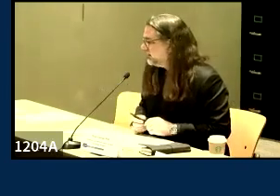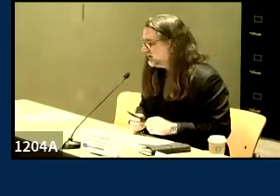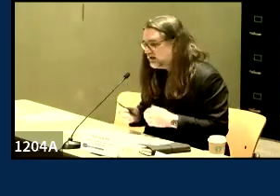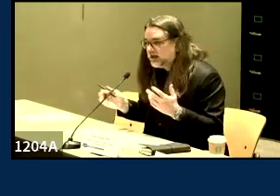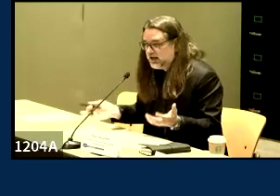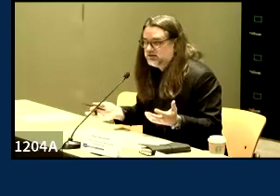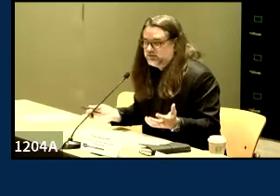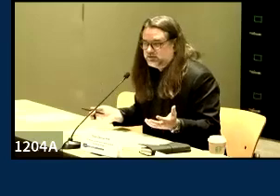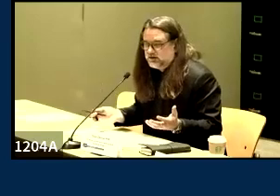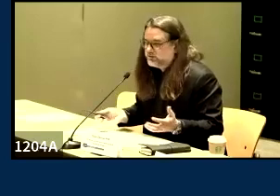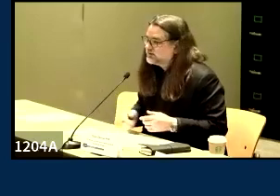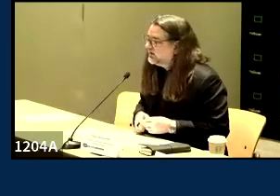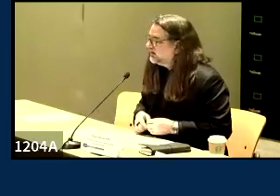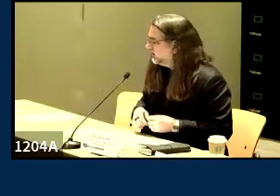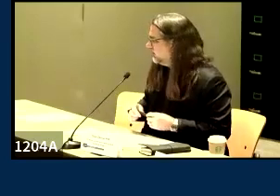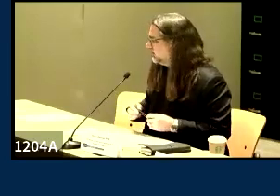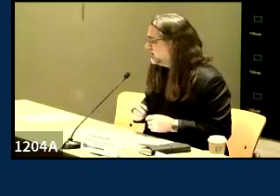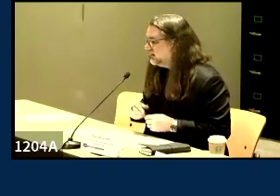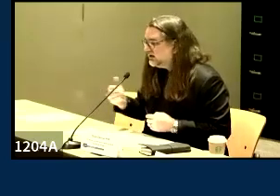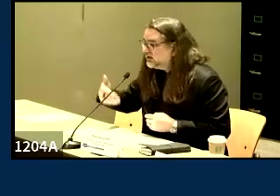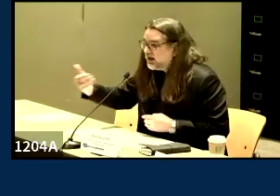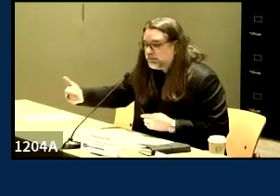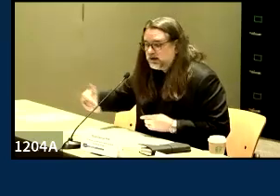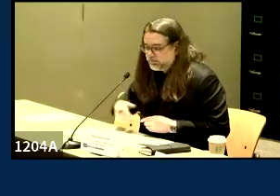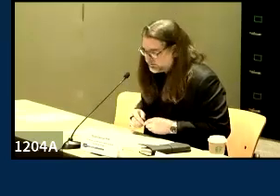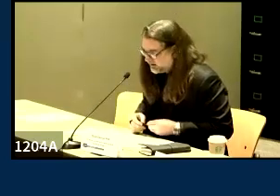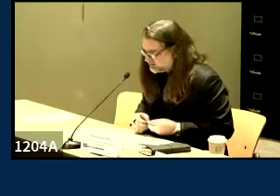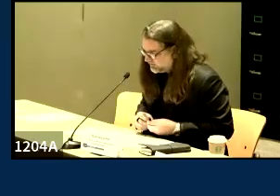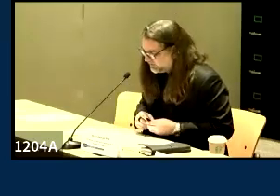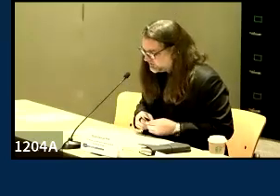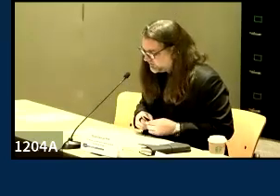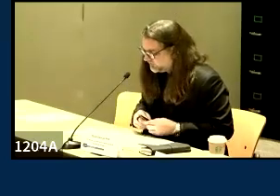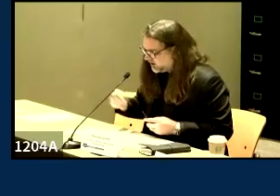and a handful of others in helping out with the response capabilities going forward.